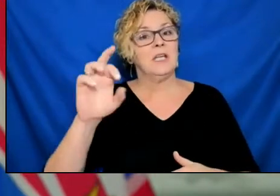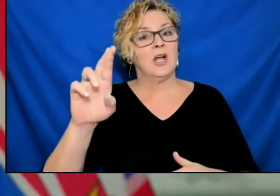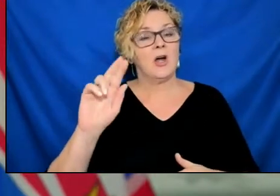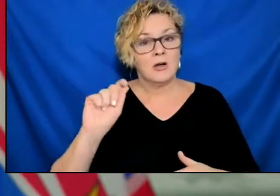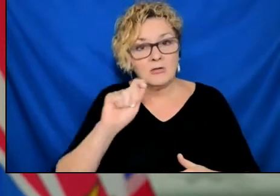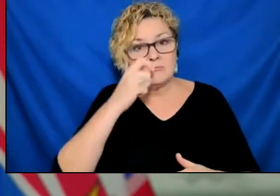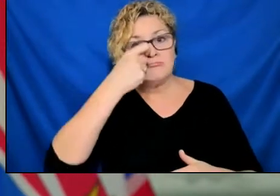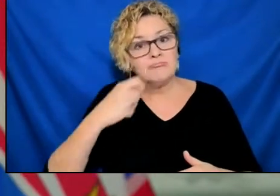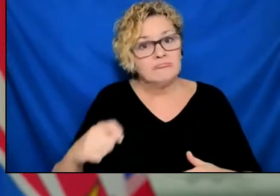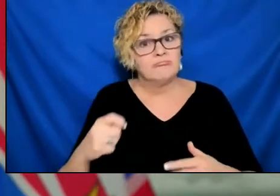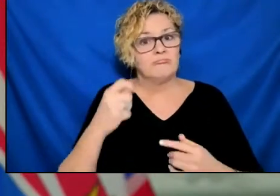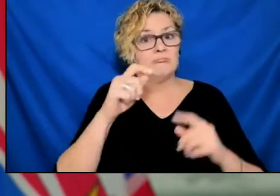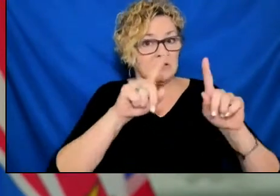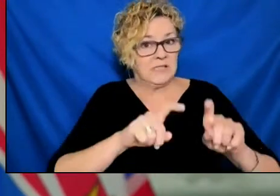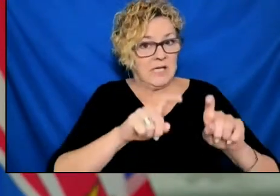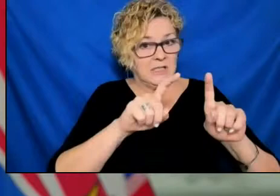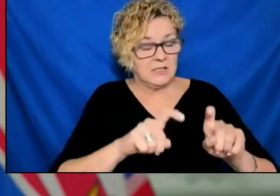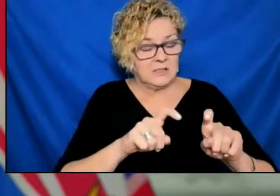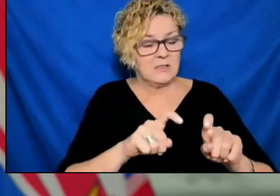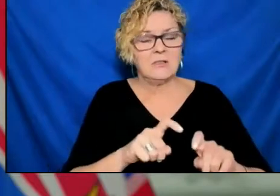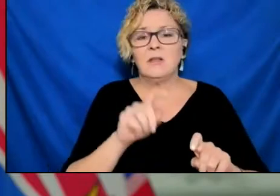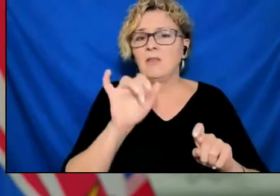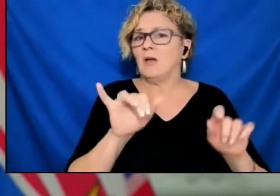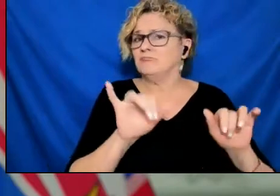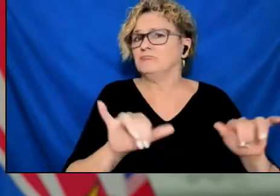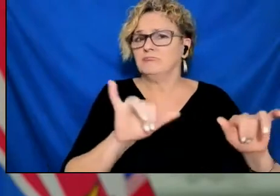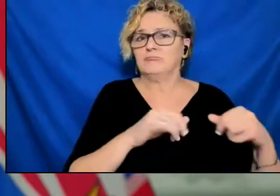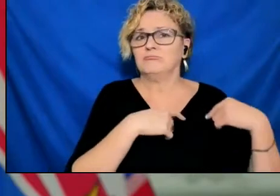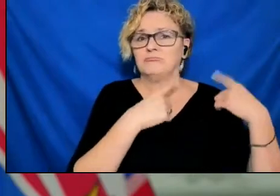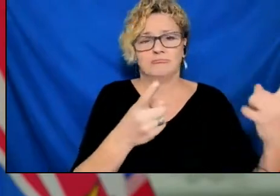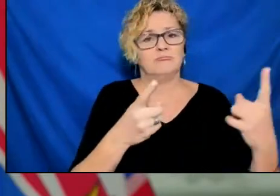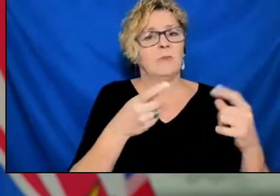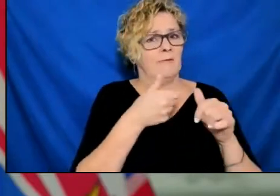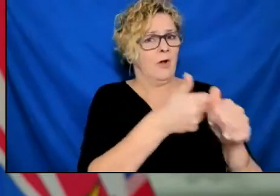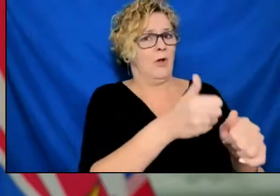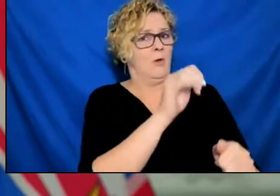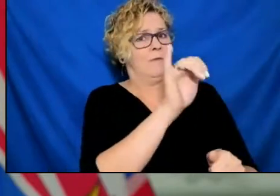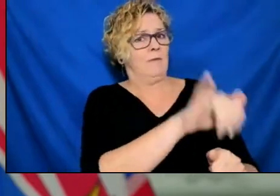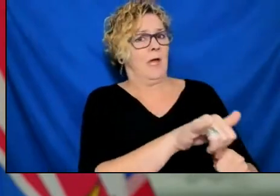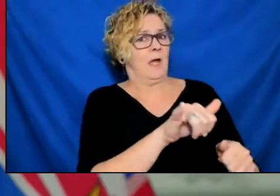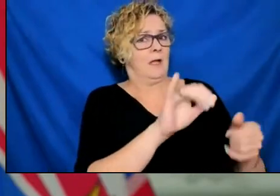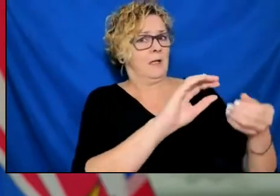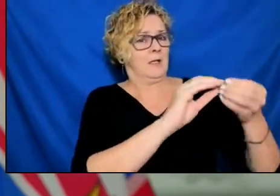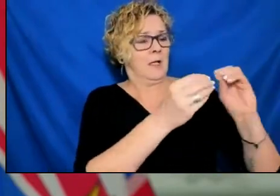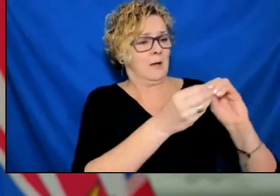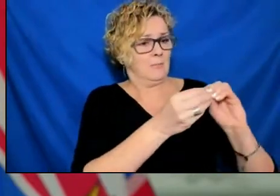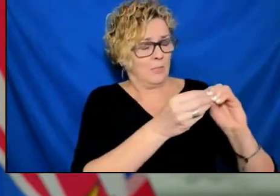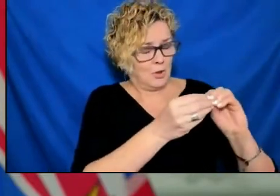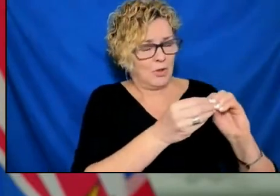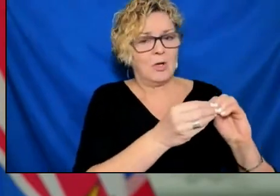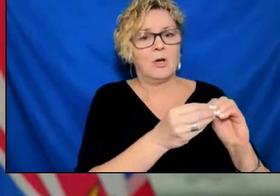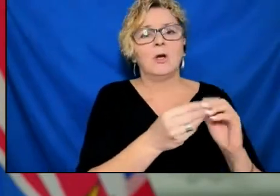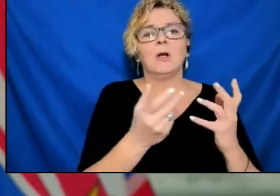And that is something that has been consistent. We know that every day the case